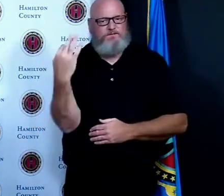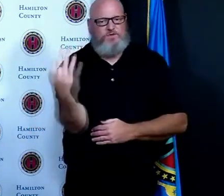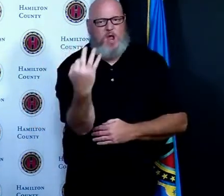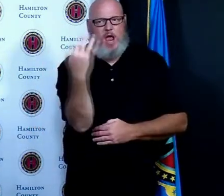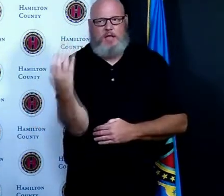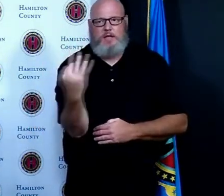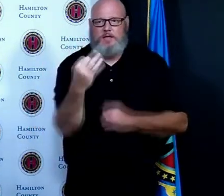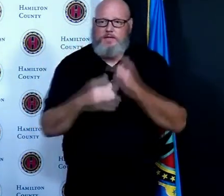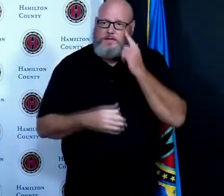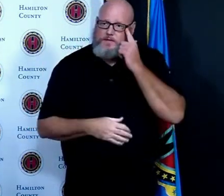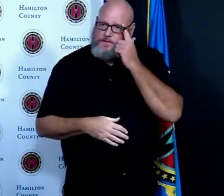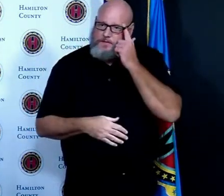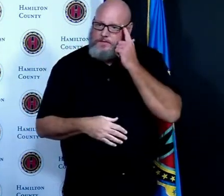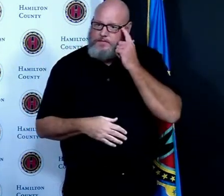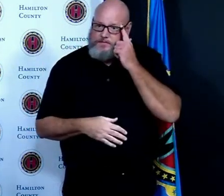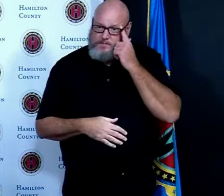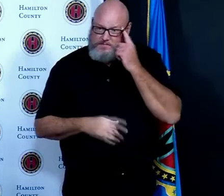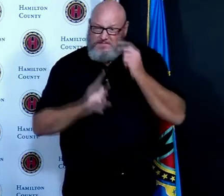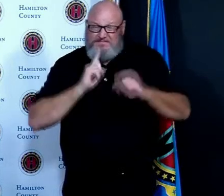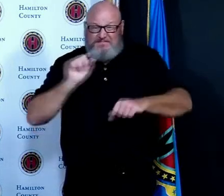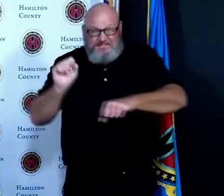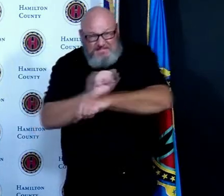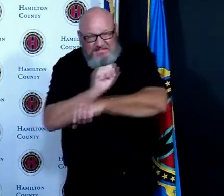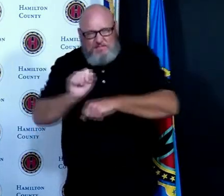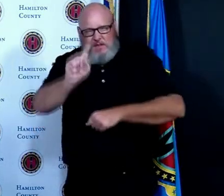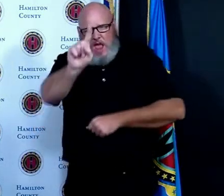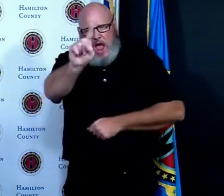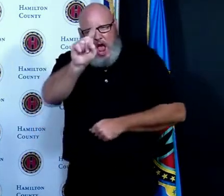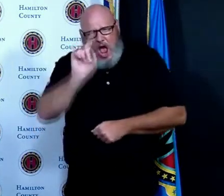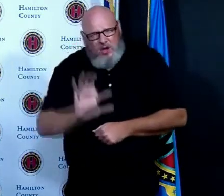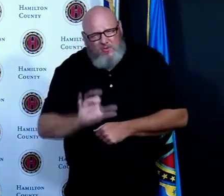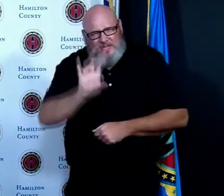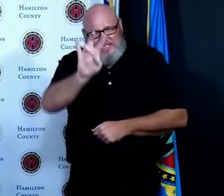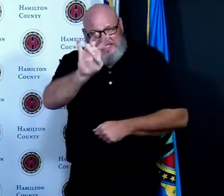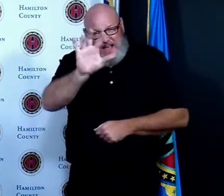so that work is happening we have appropriately staffed our teams to make sure we're able to do